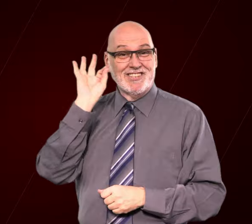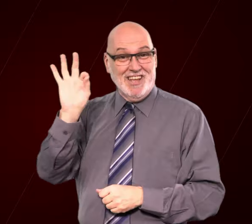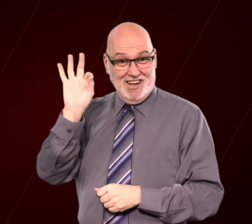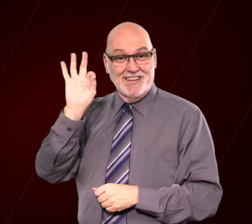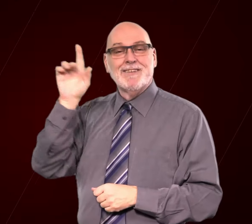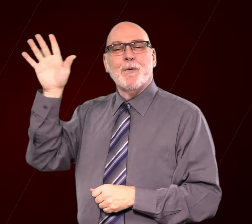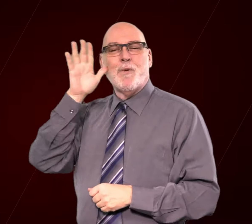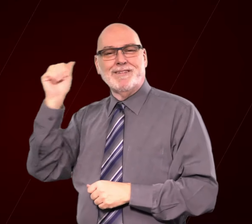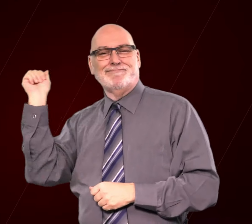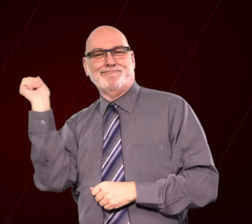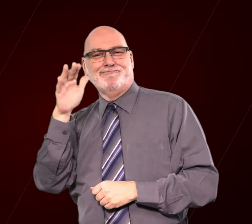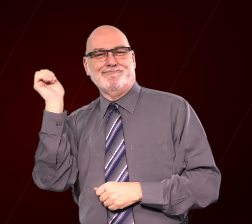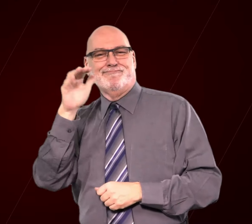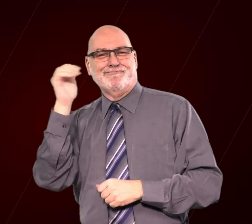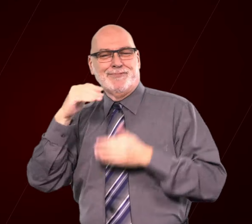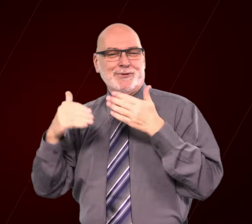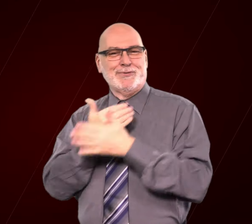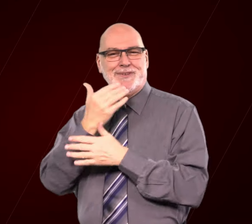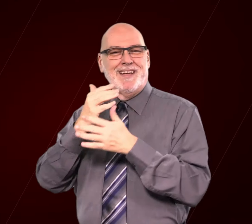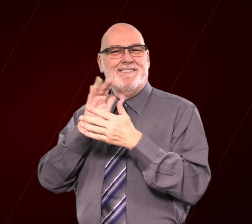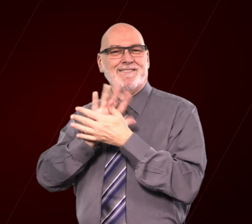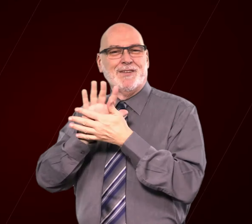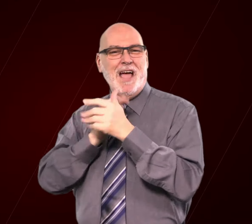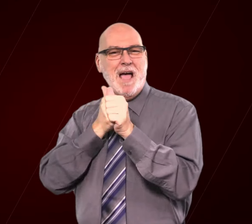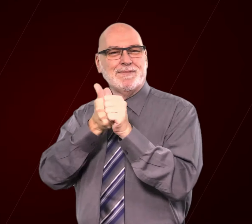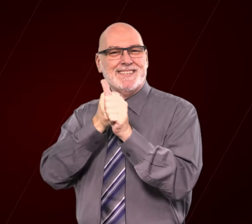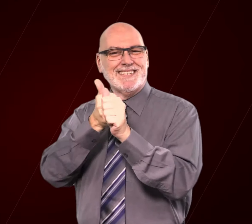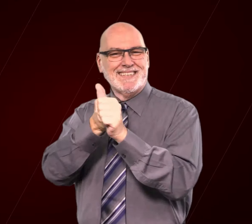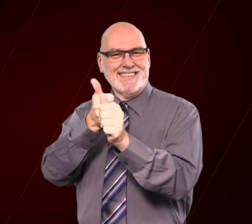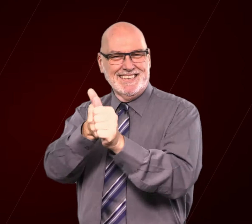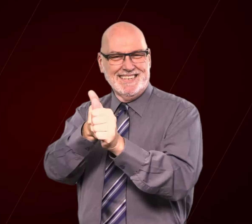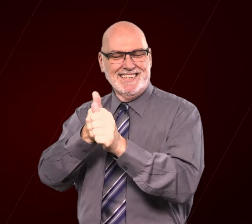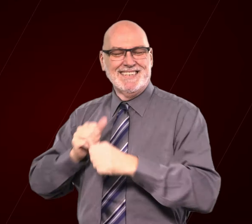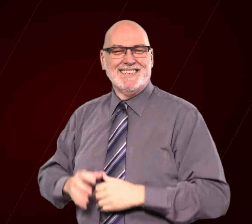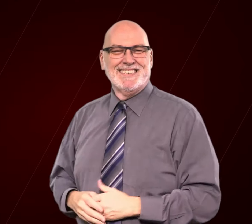and follow DeafDots to get new video updates!